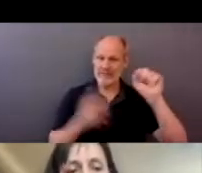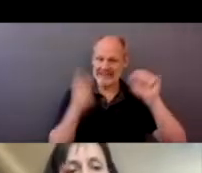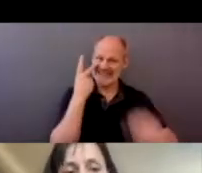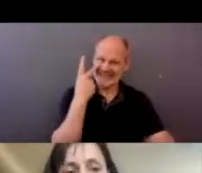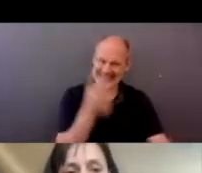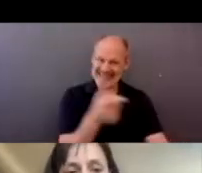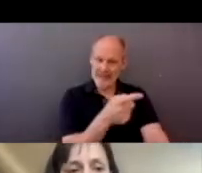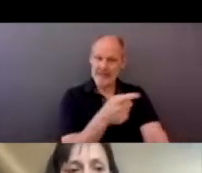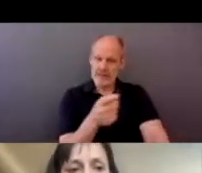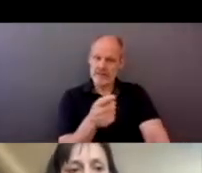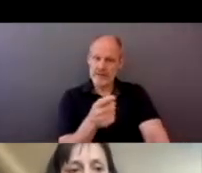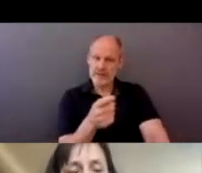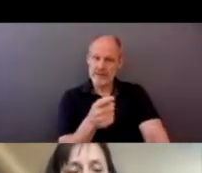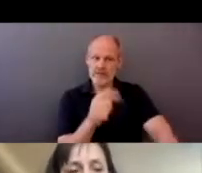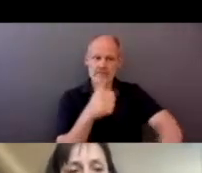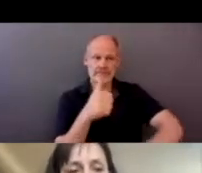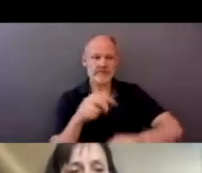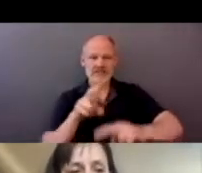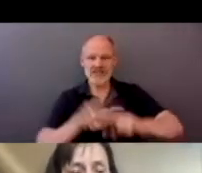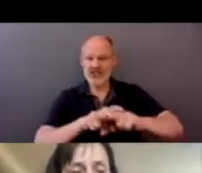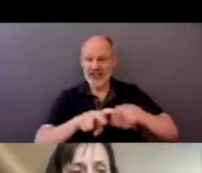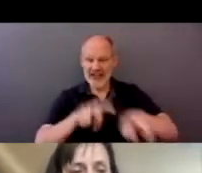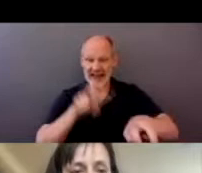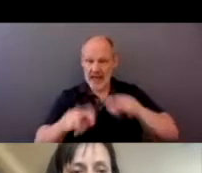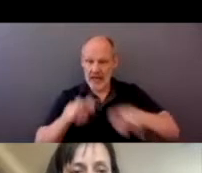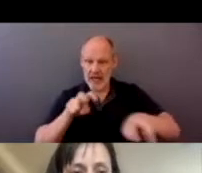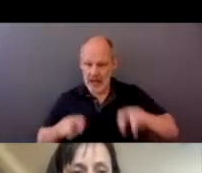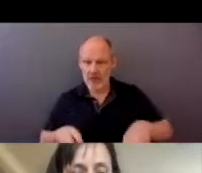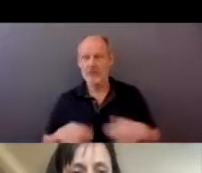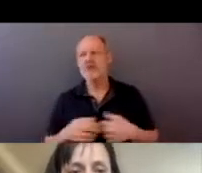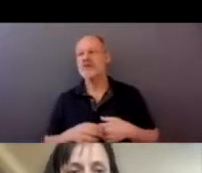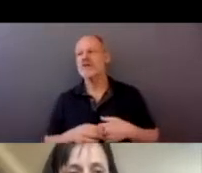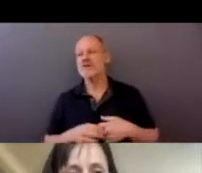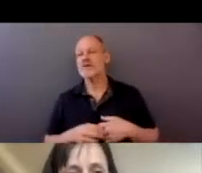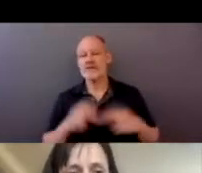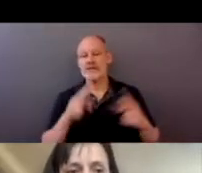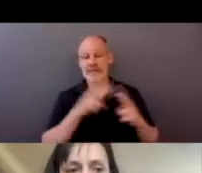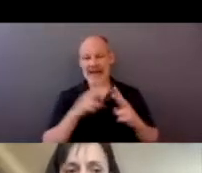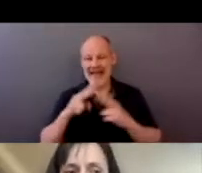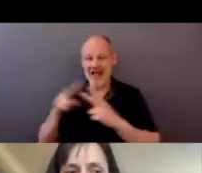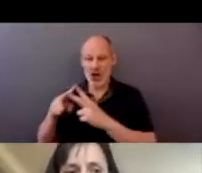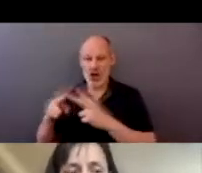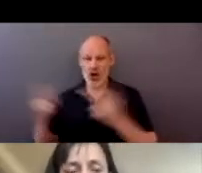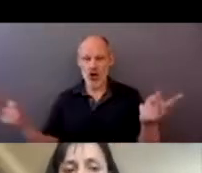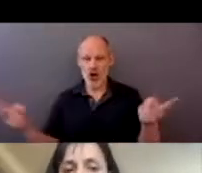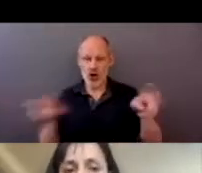we set up chairs and each pair of participants can sit comfortably in front of each work of